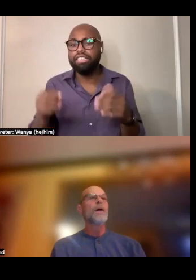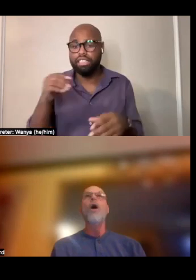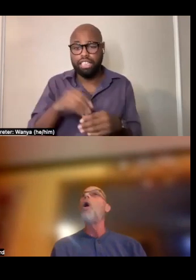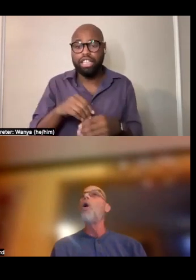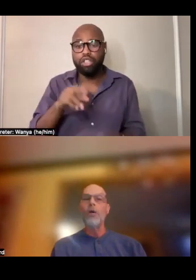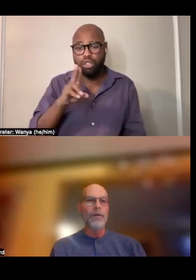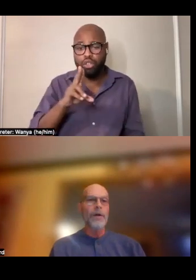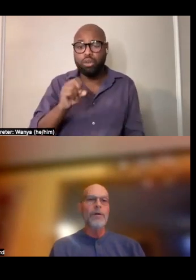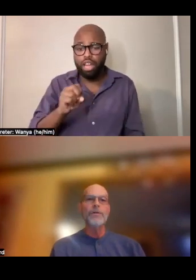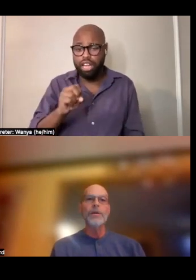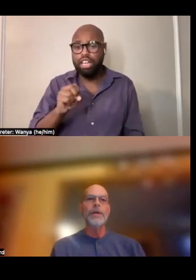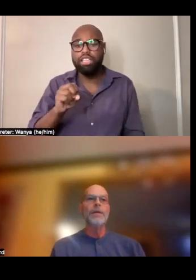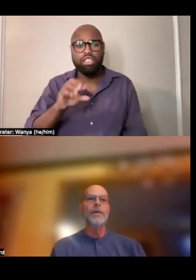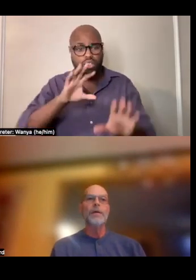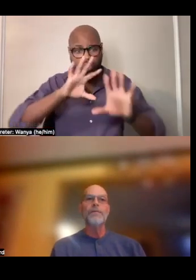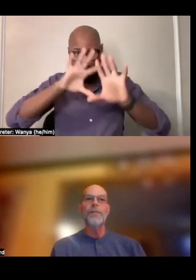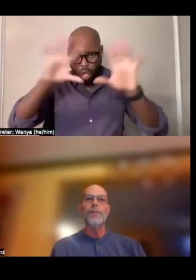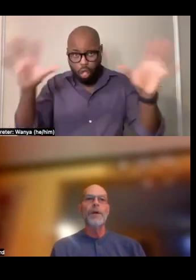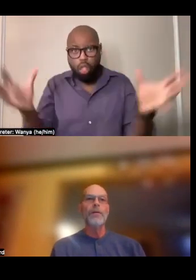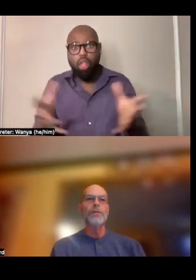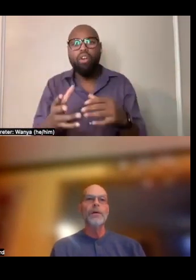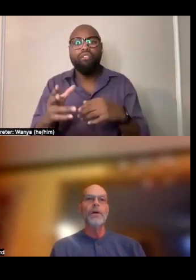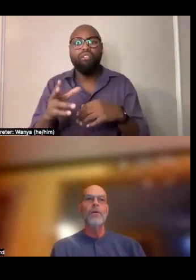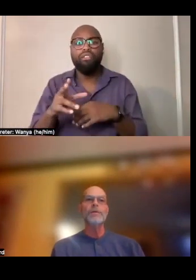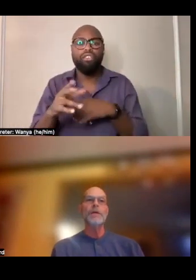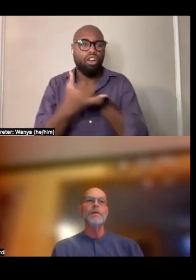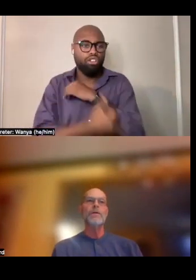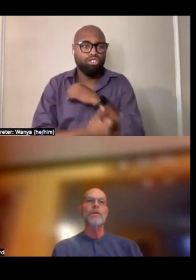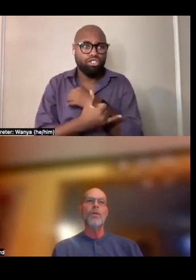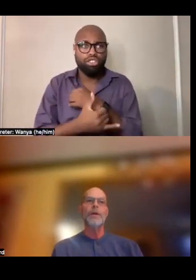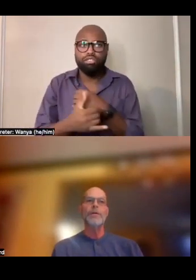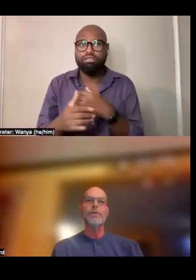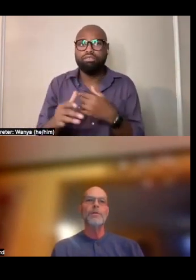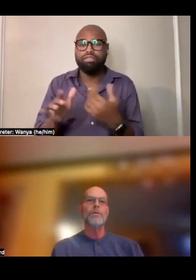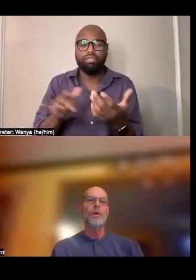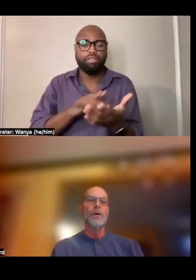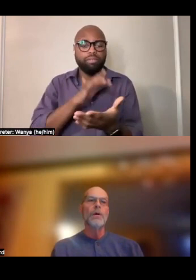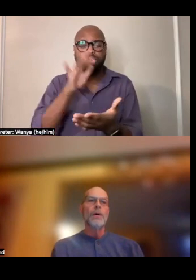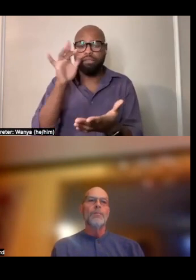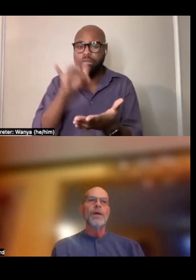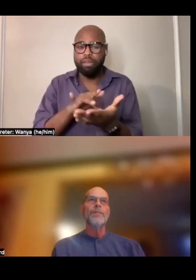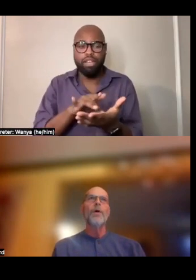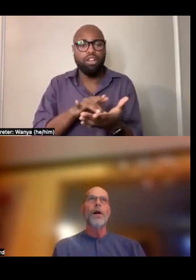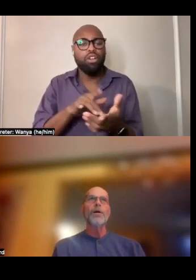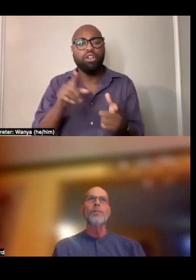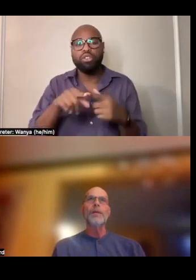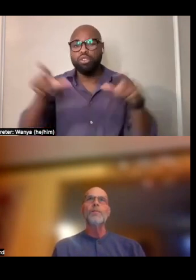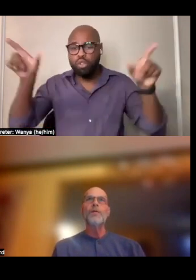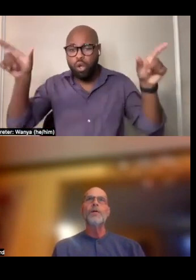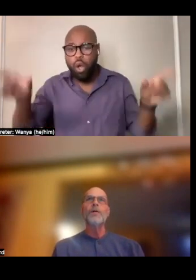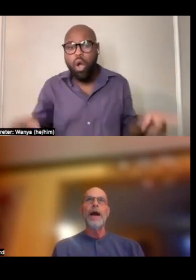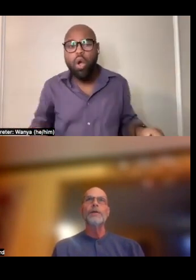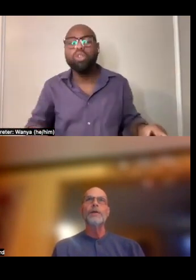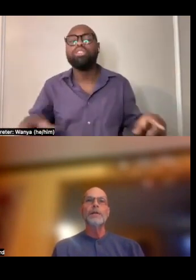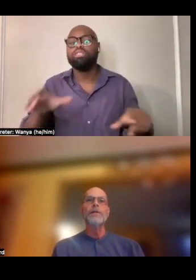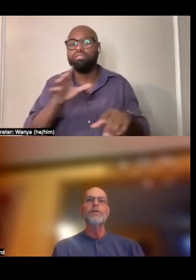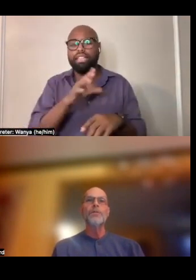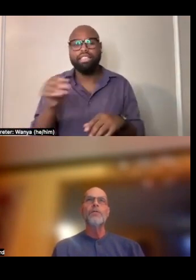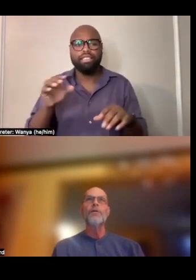all over the country from the middle to the coast. And it's a global issue. People are going to be moving around and continue to move